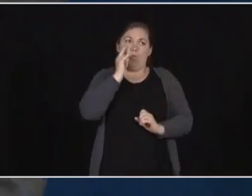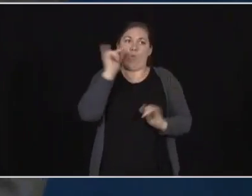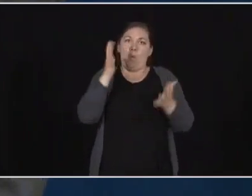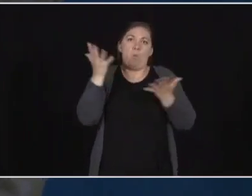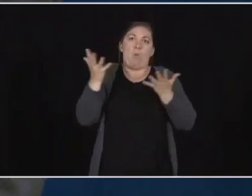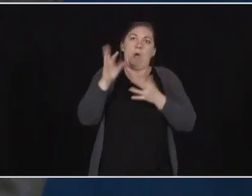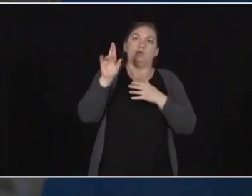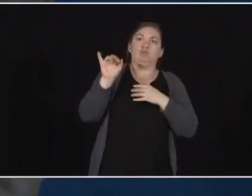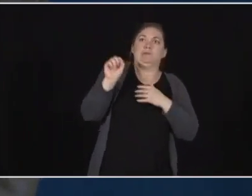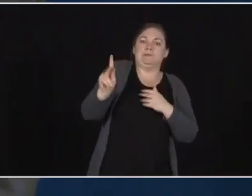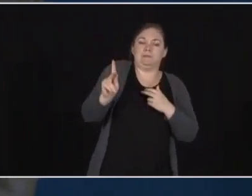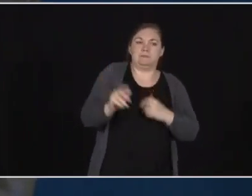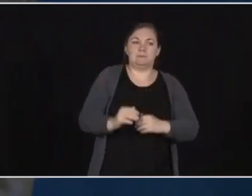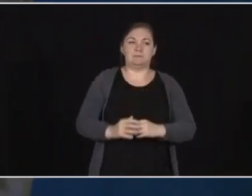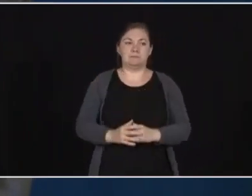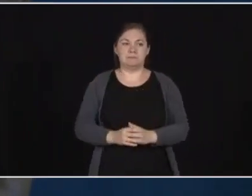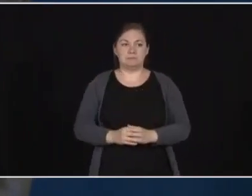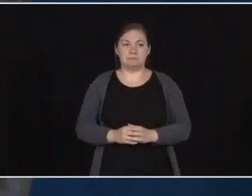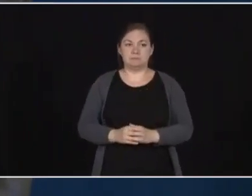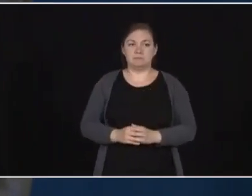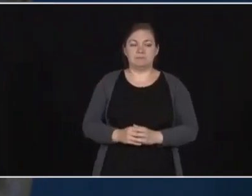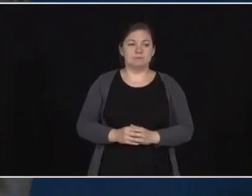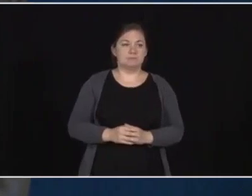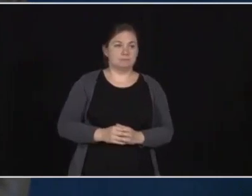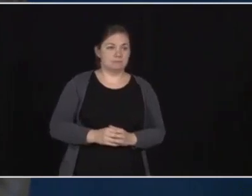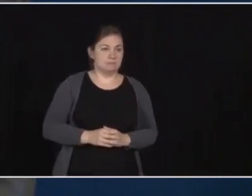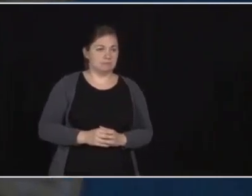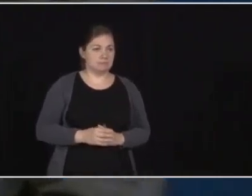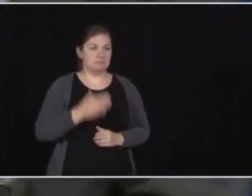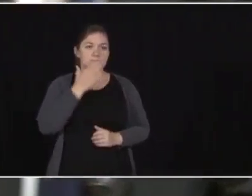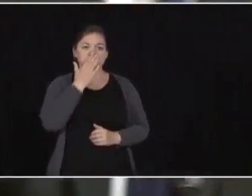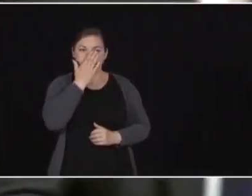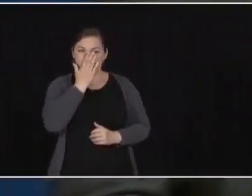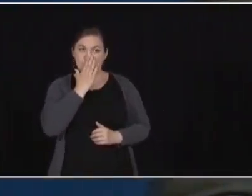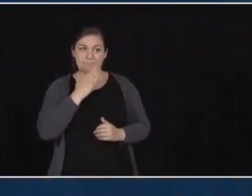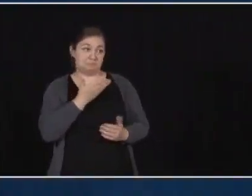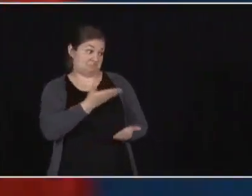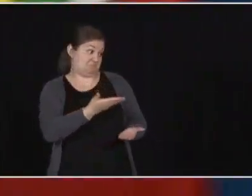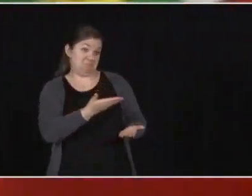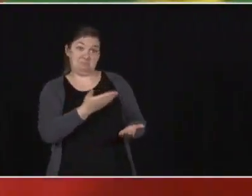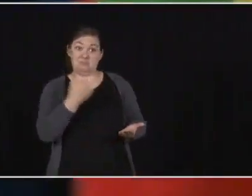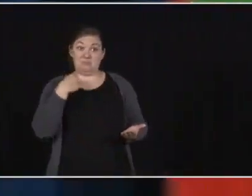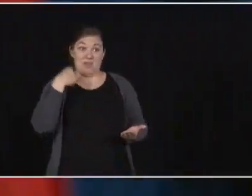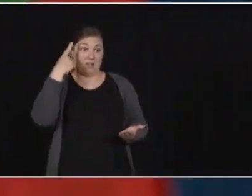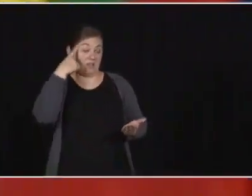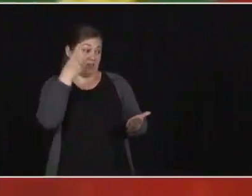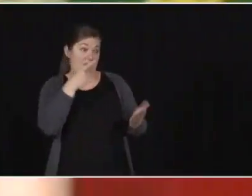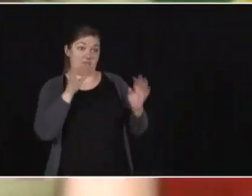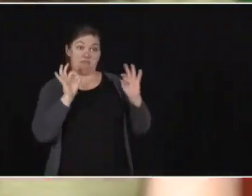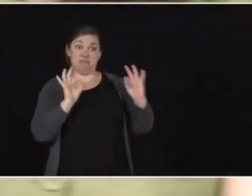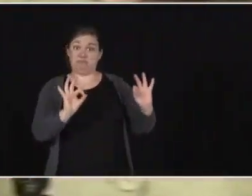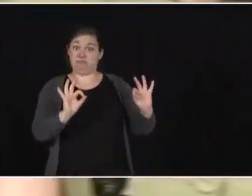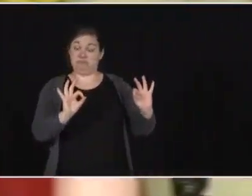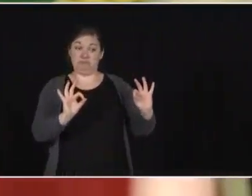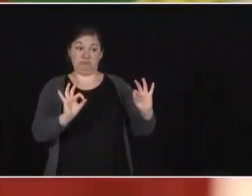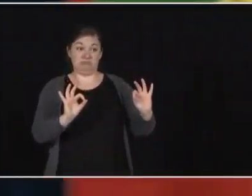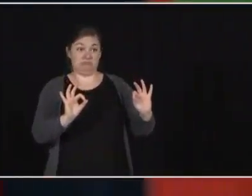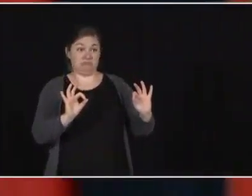risk that may be present. I think Doctor hire you got it. Just want to reiterate